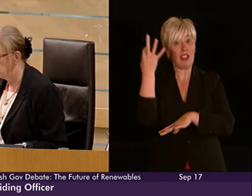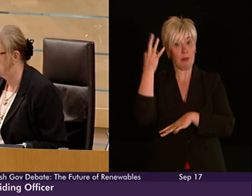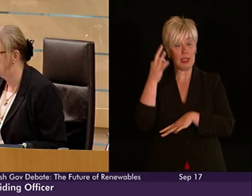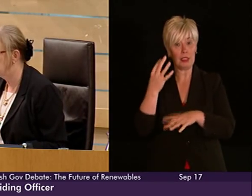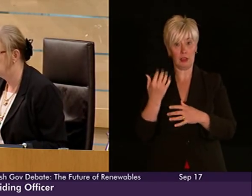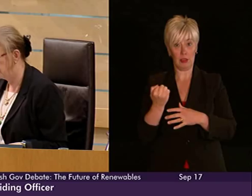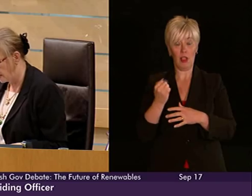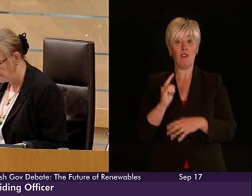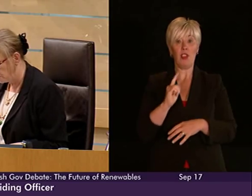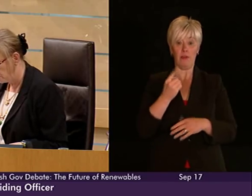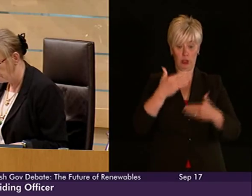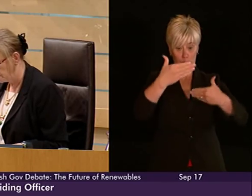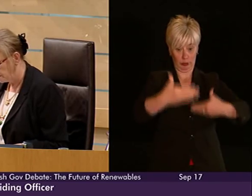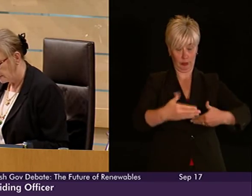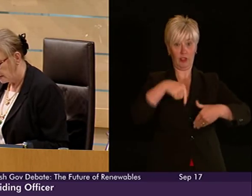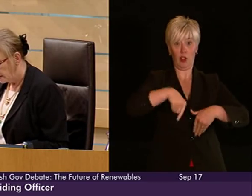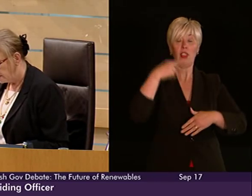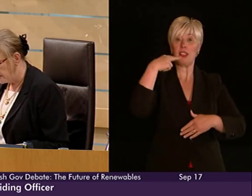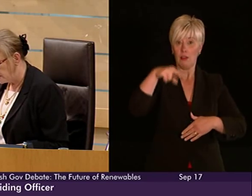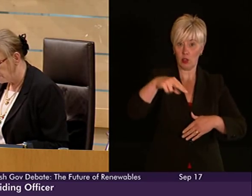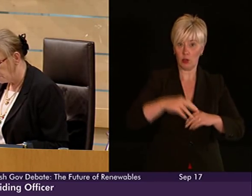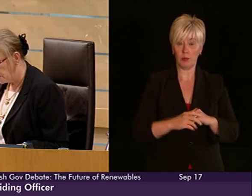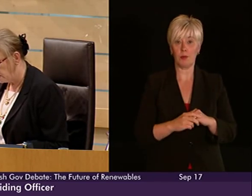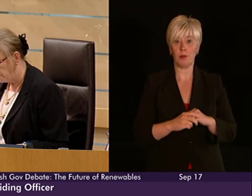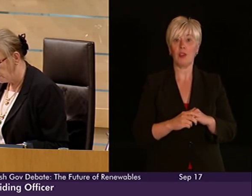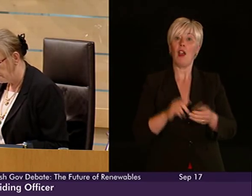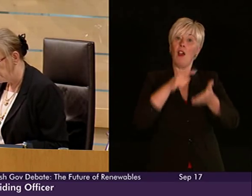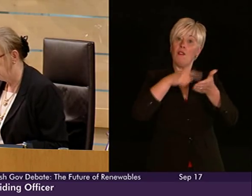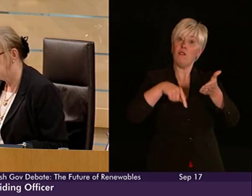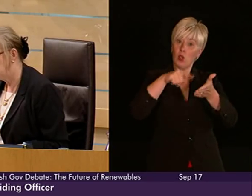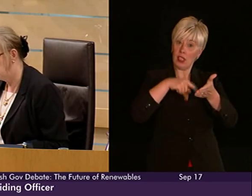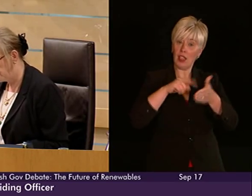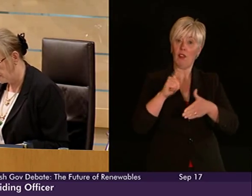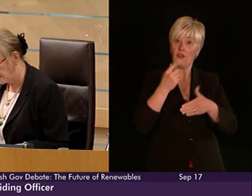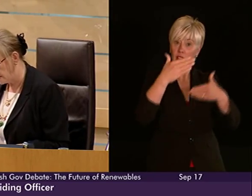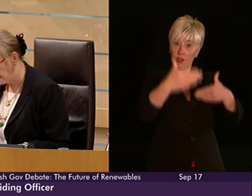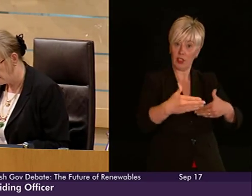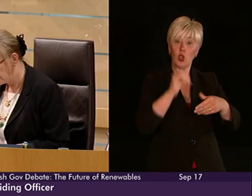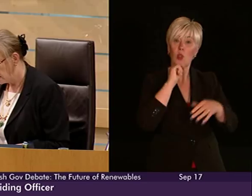first division of the afternoon. The period of voting for the first division will be 30 seconds.